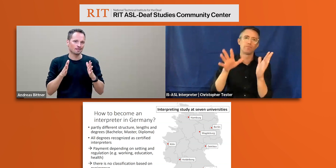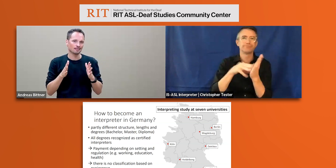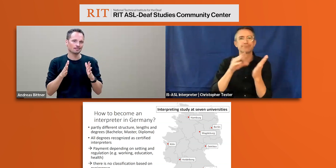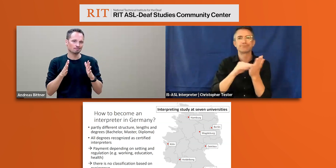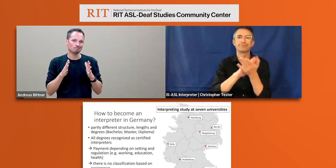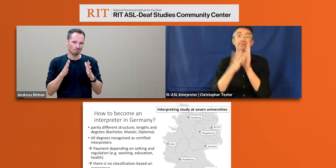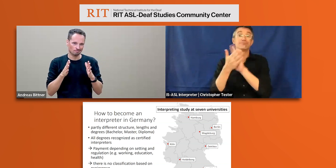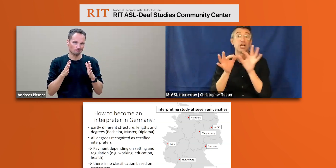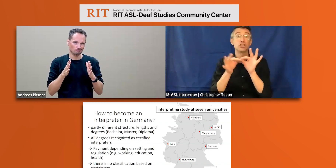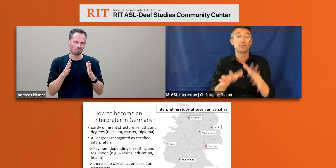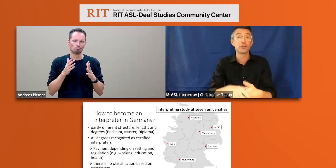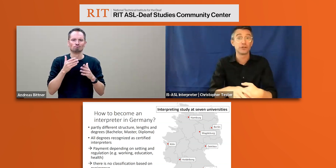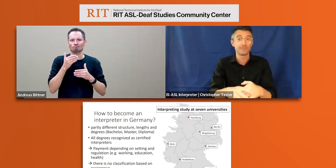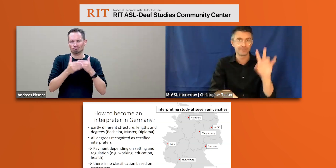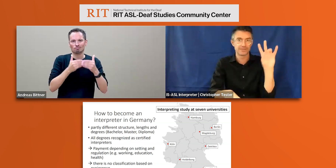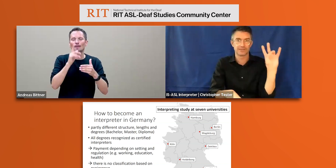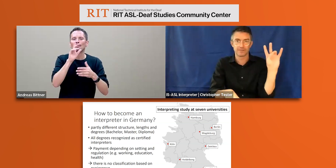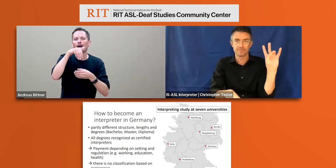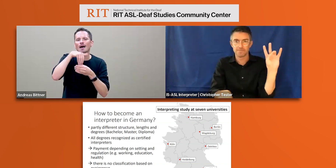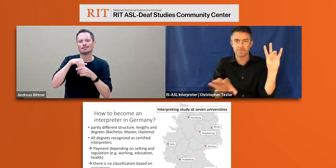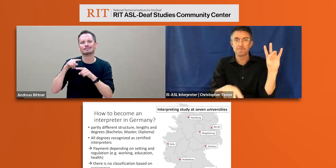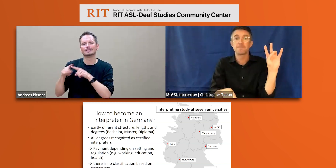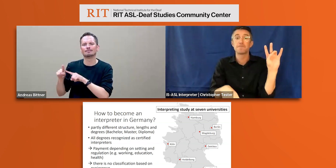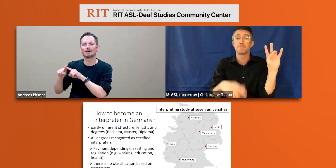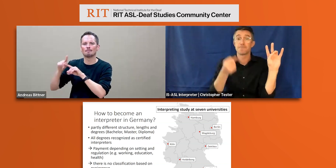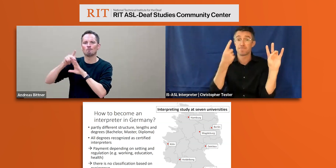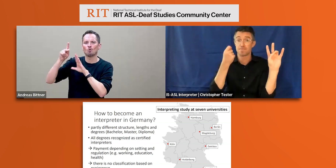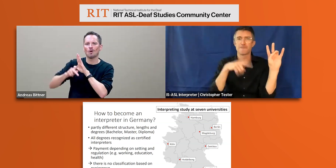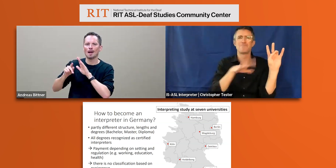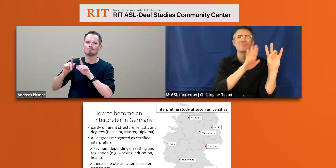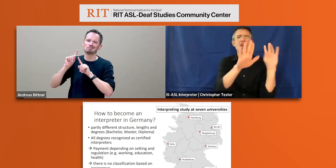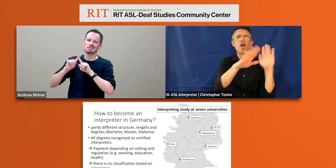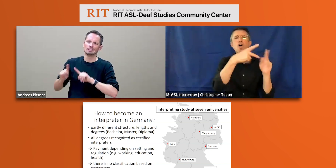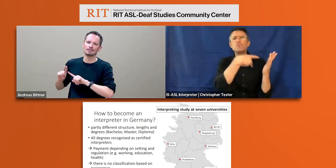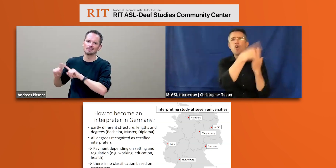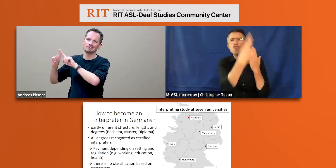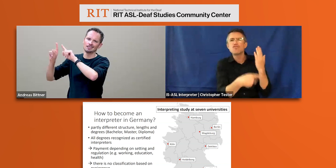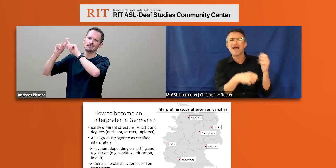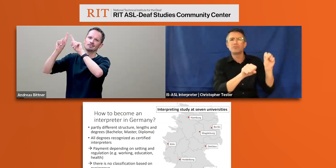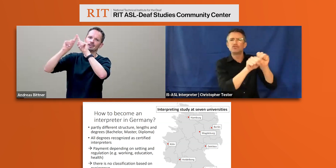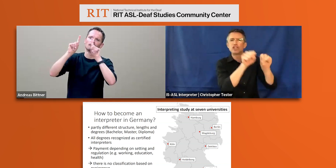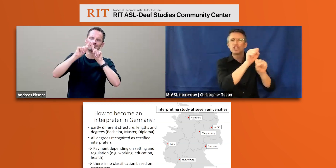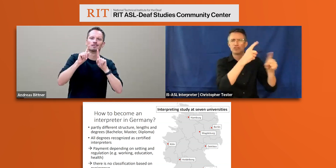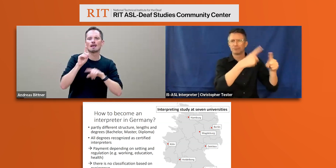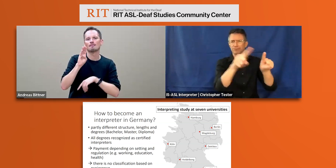those cities all have interpreter training programs.